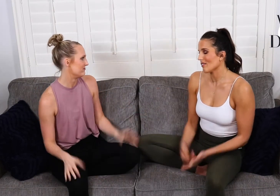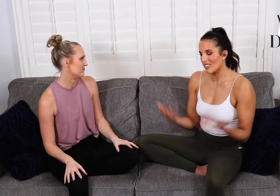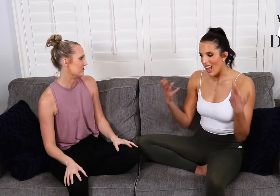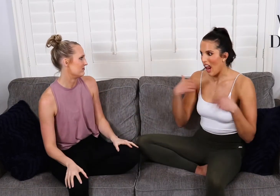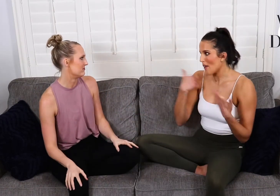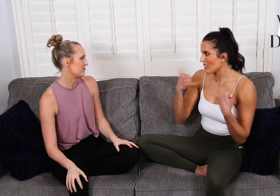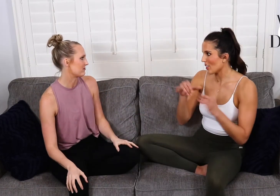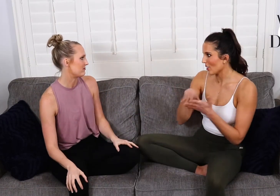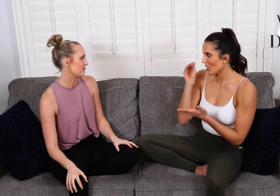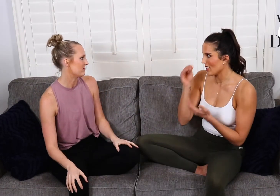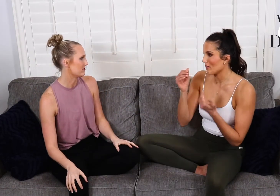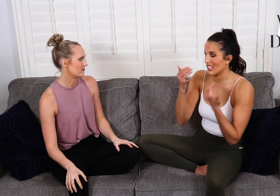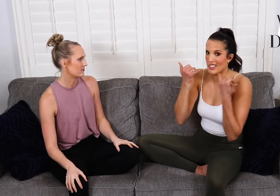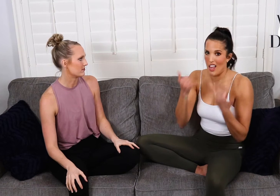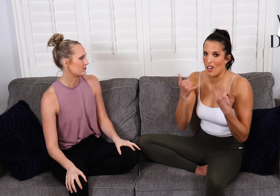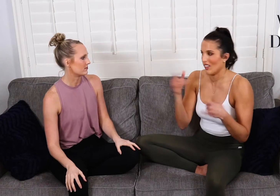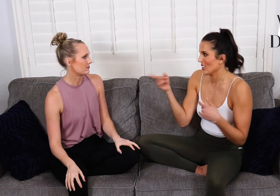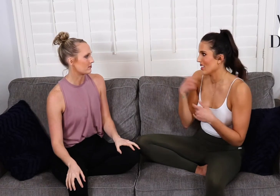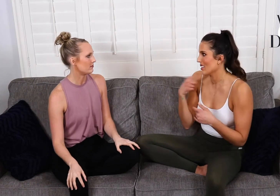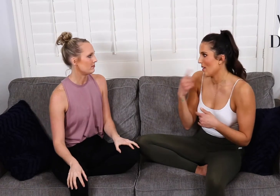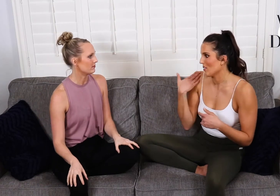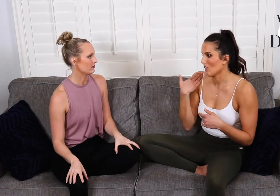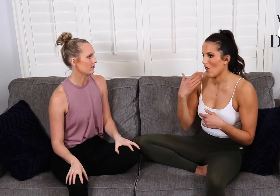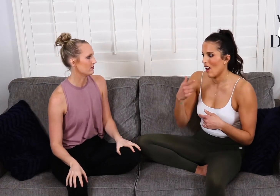Yeah, and I'm still learning because now like